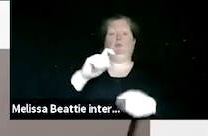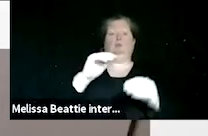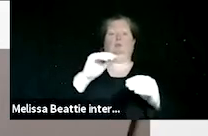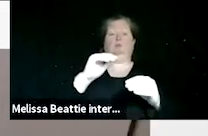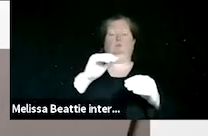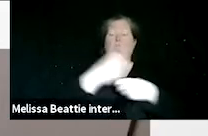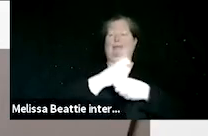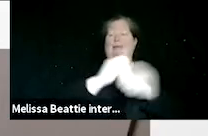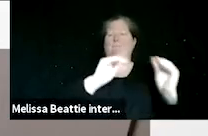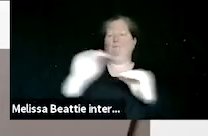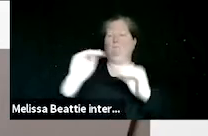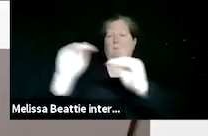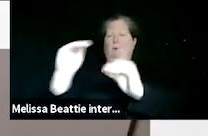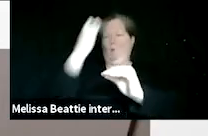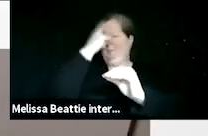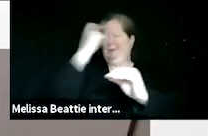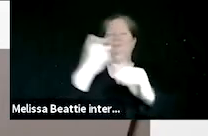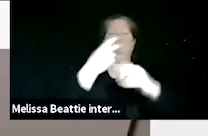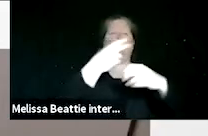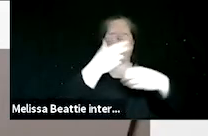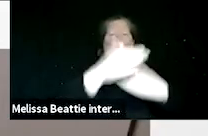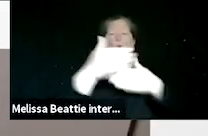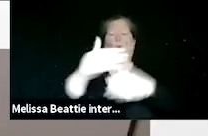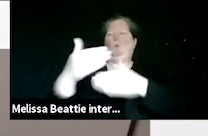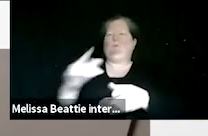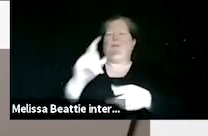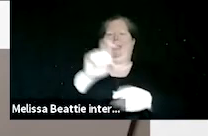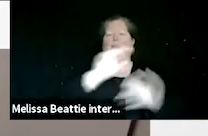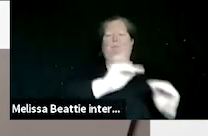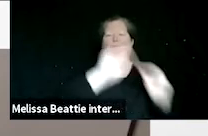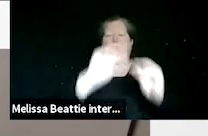can see most of the some of the components here, they're also a great number of posters and things